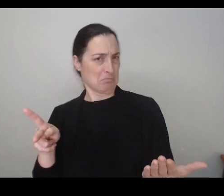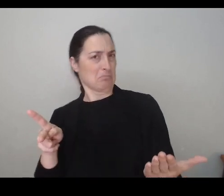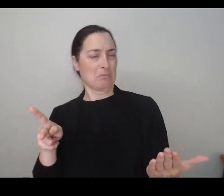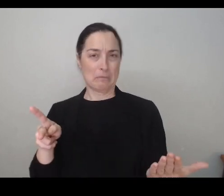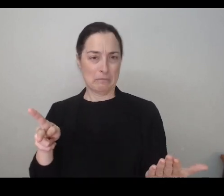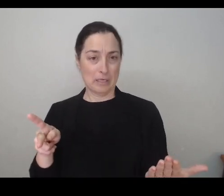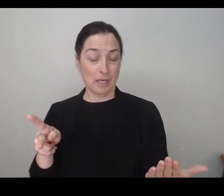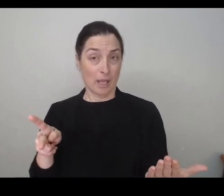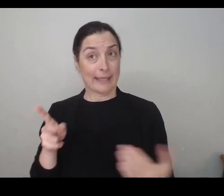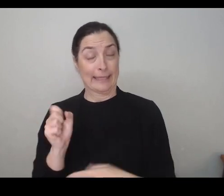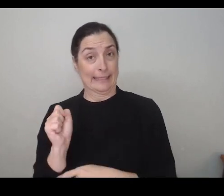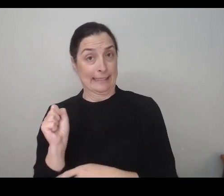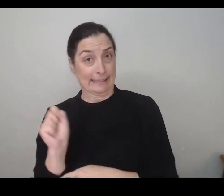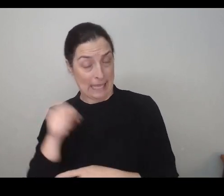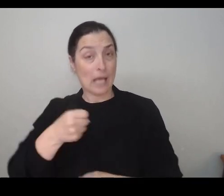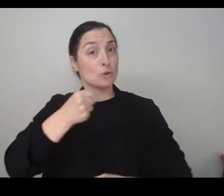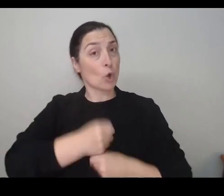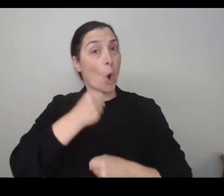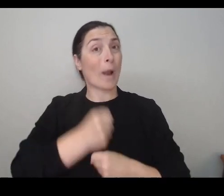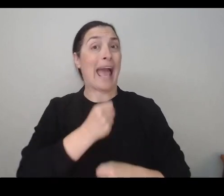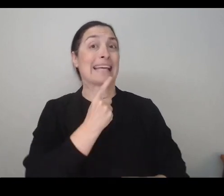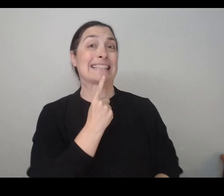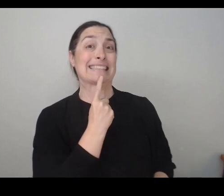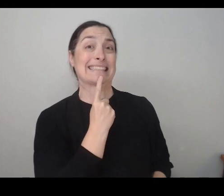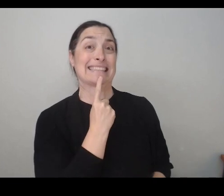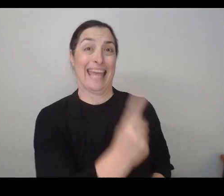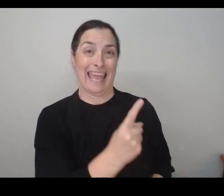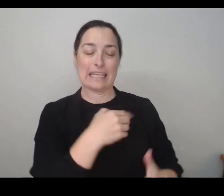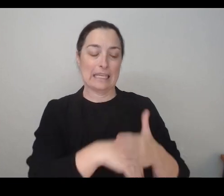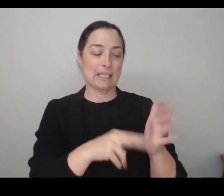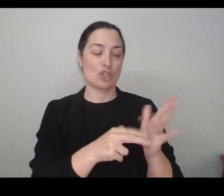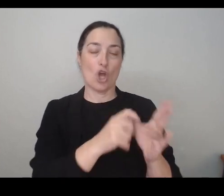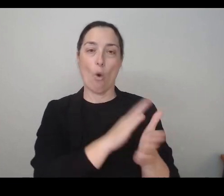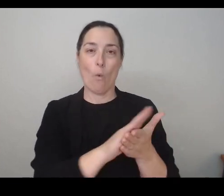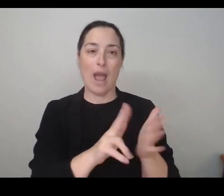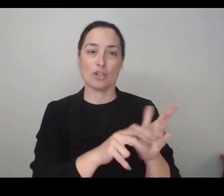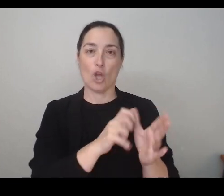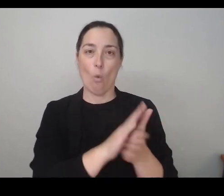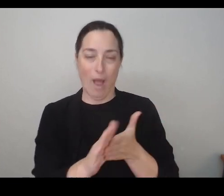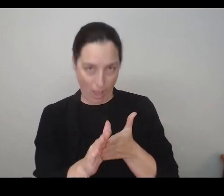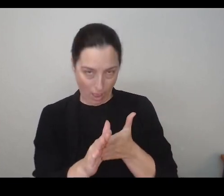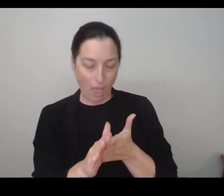that that's what Gauguin says in "Noa Noa," or what Charles Morice says in "Noa Noa."